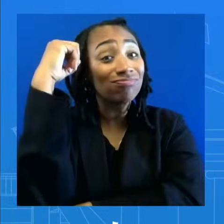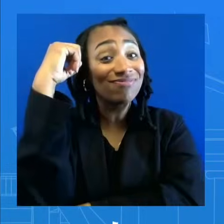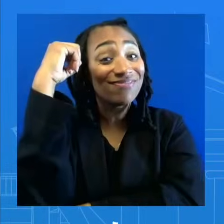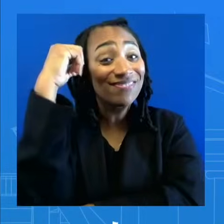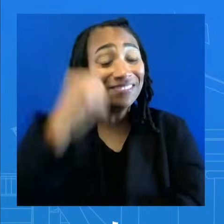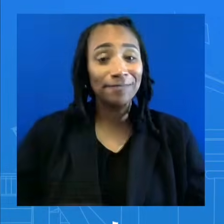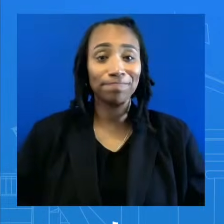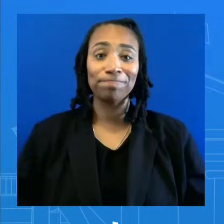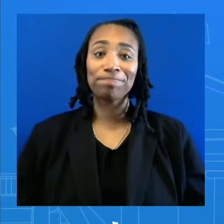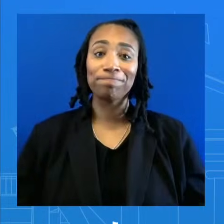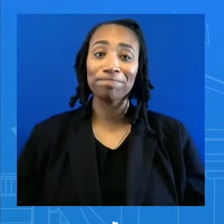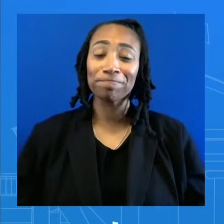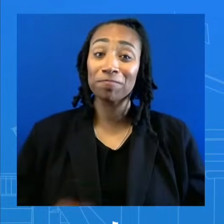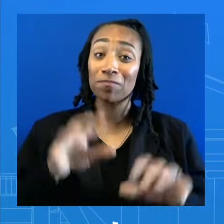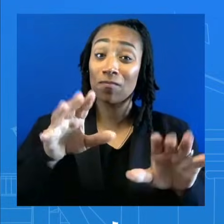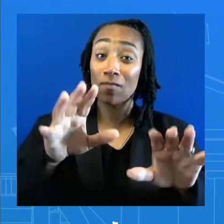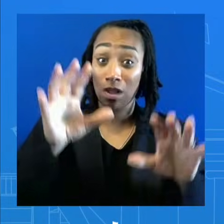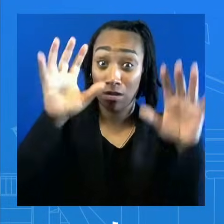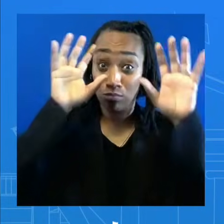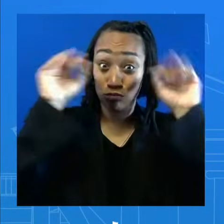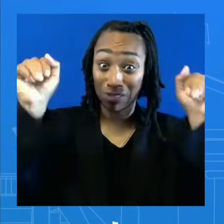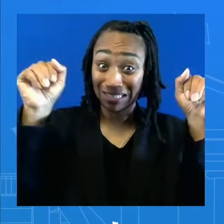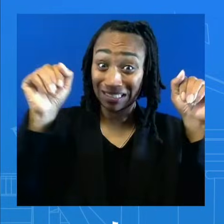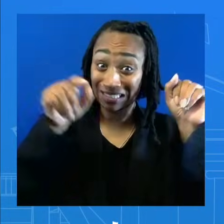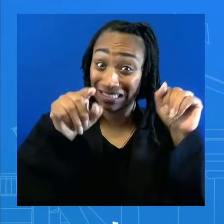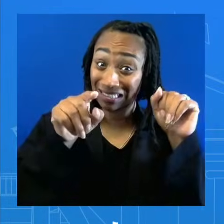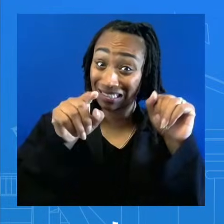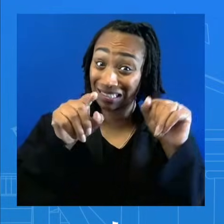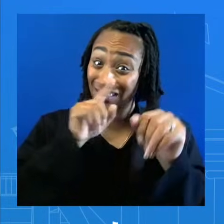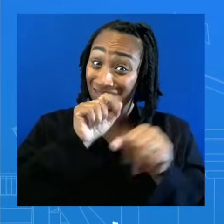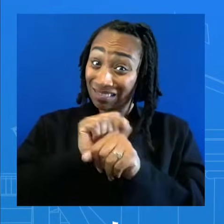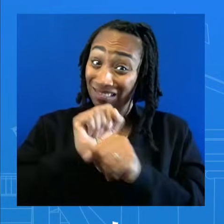convicted of simple use and possession of marijuana